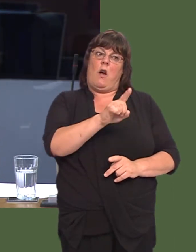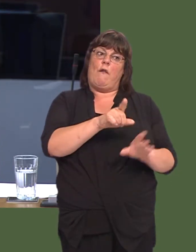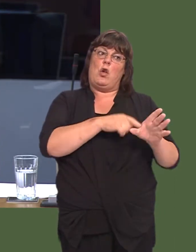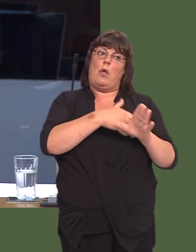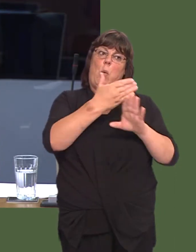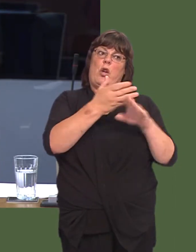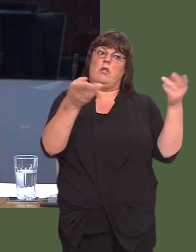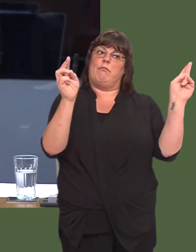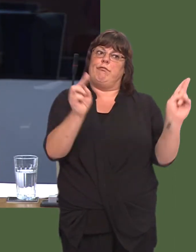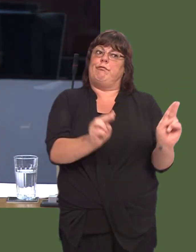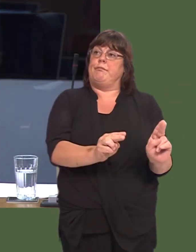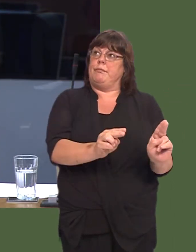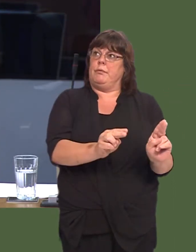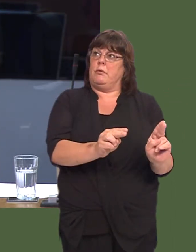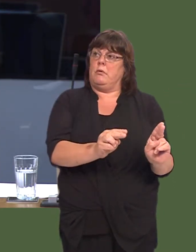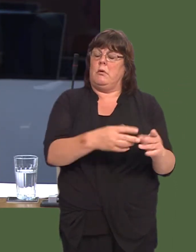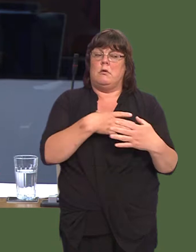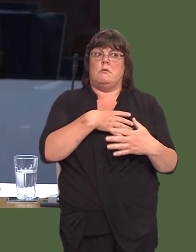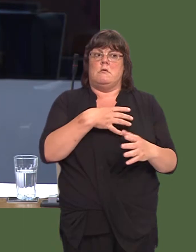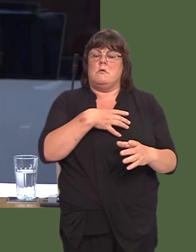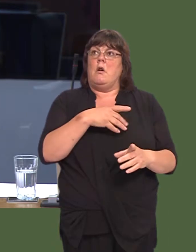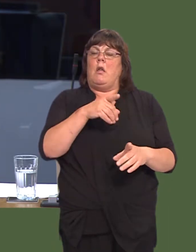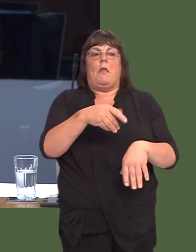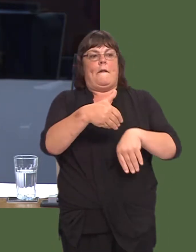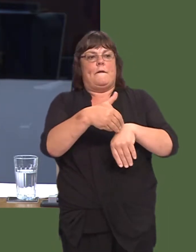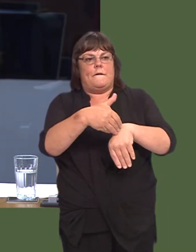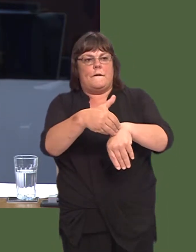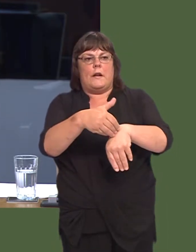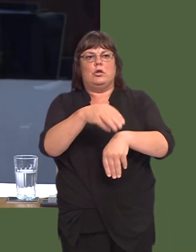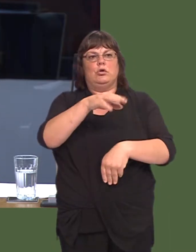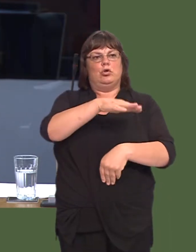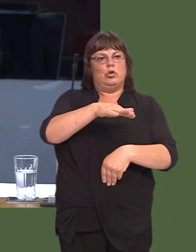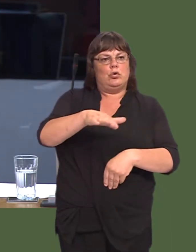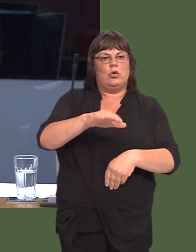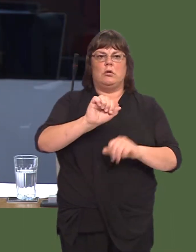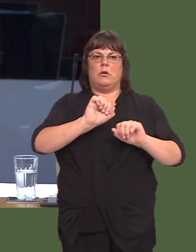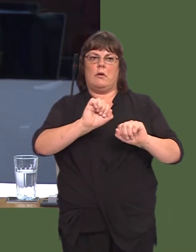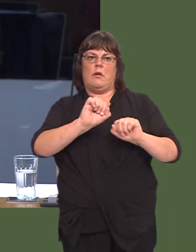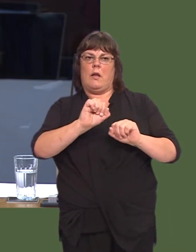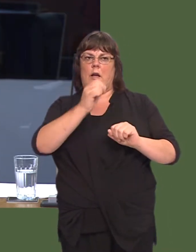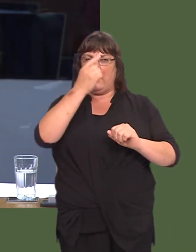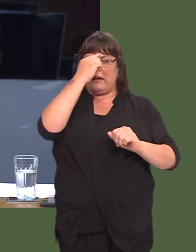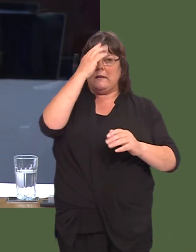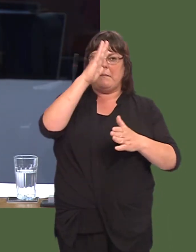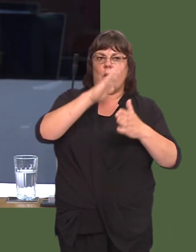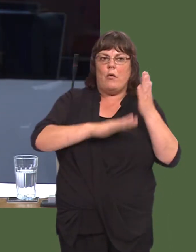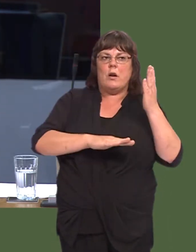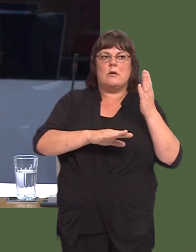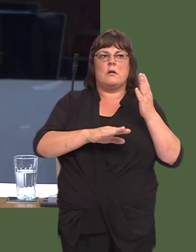that workforce as a decrease. This is clearly going to have an impact on whether the children experiencing the low-level